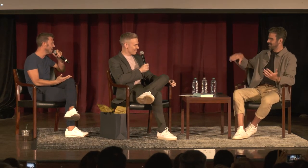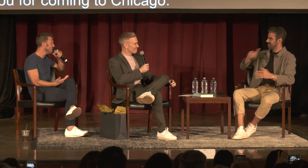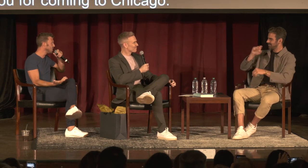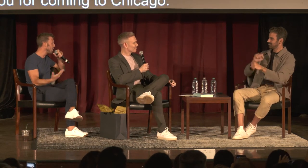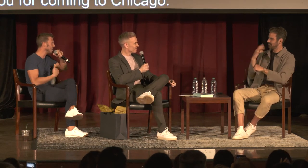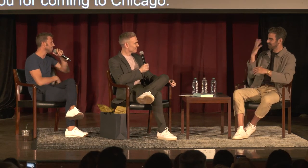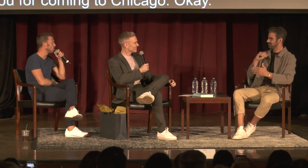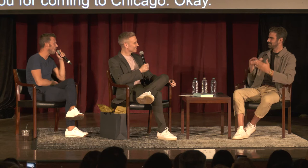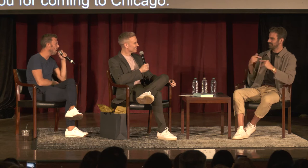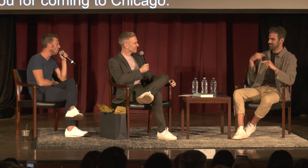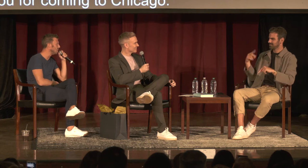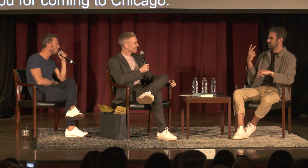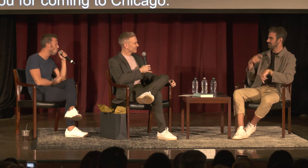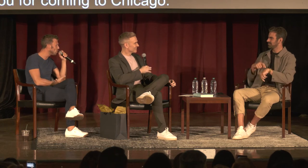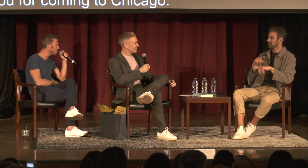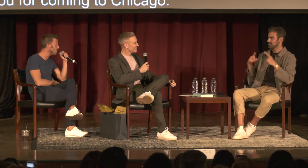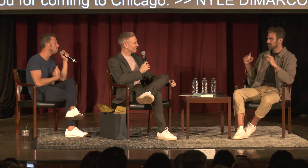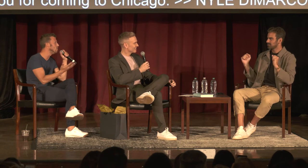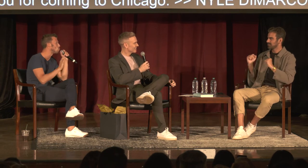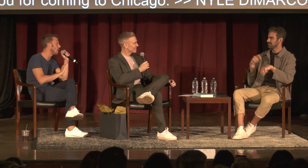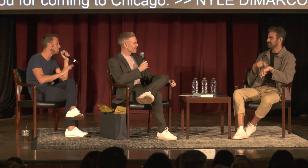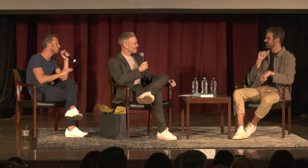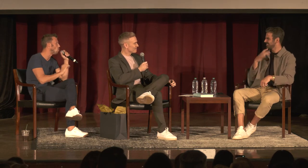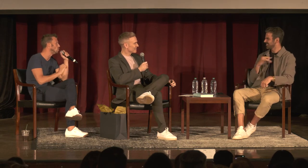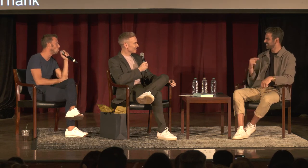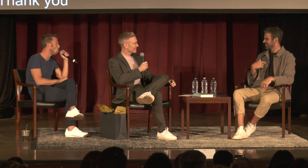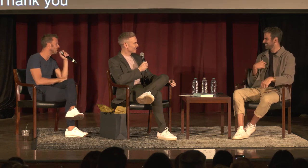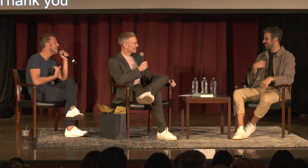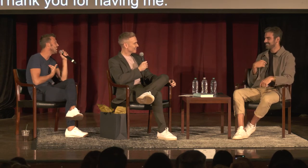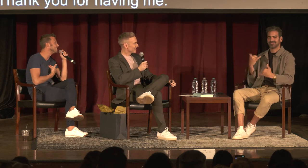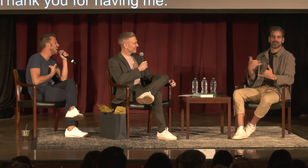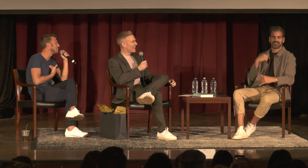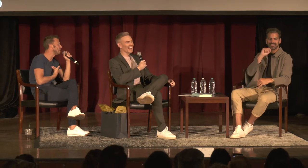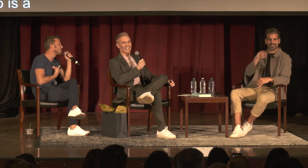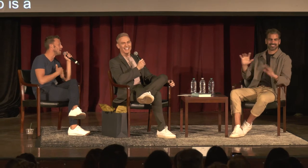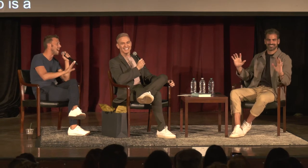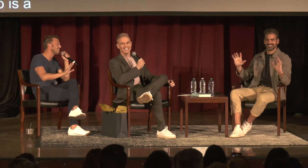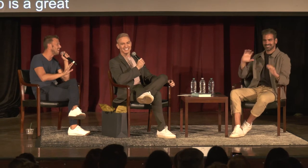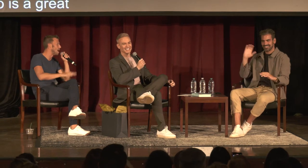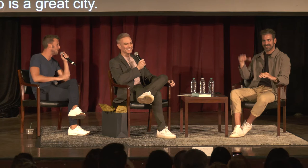This is fantastic! Chicago is a gorgeous city. I've been here twice, but it's always too cold and I was not the biggest fan, I'm not going to lie.